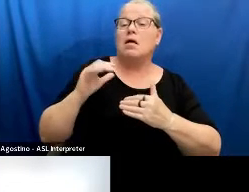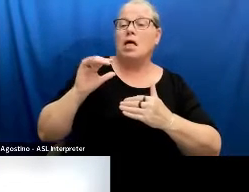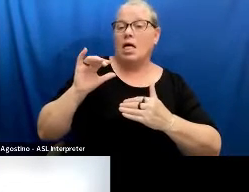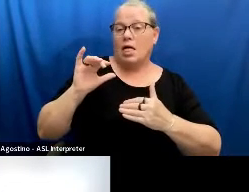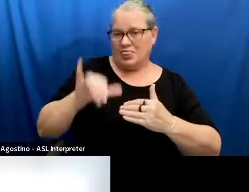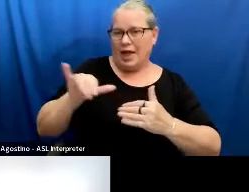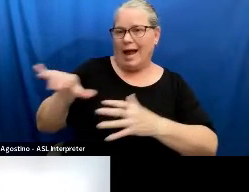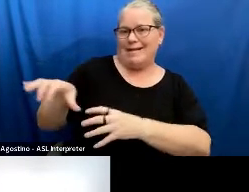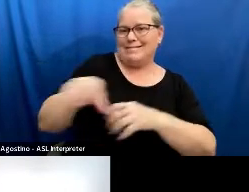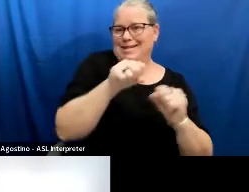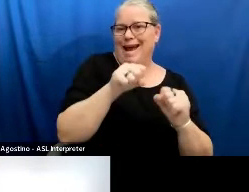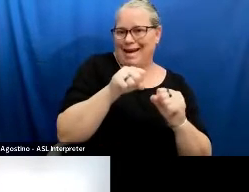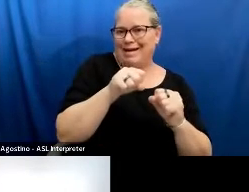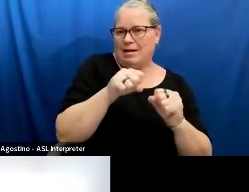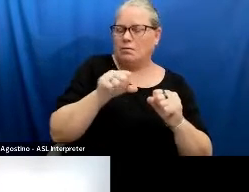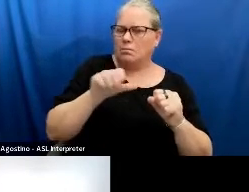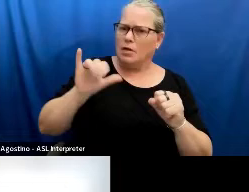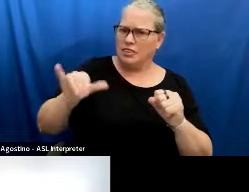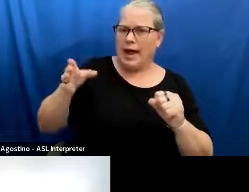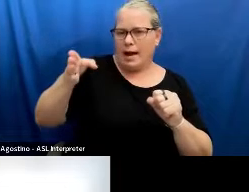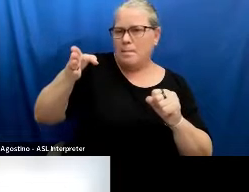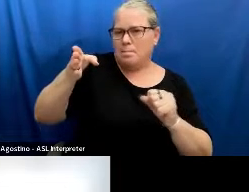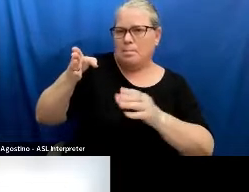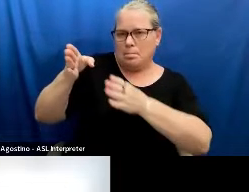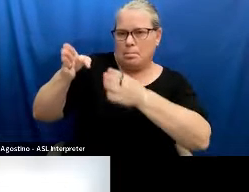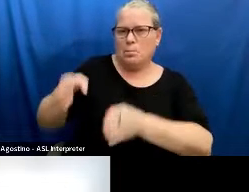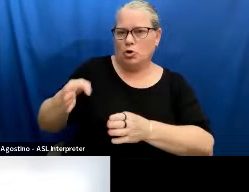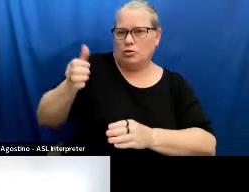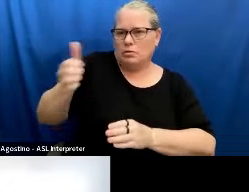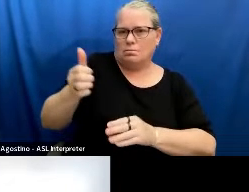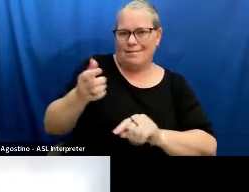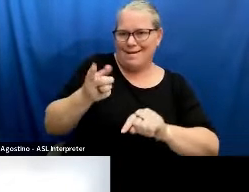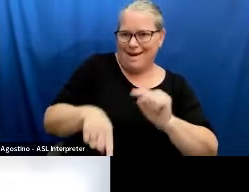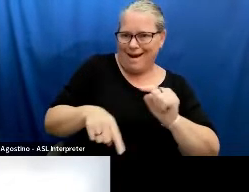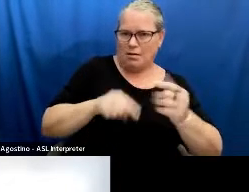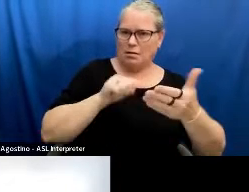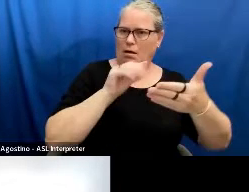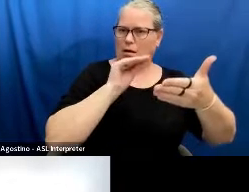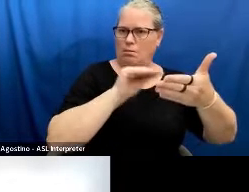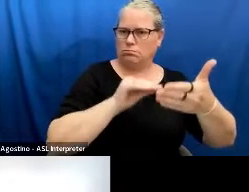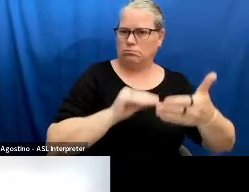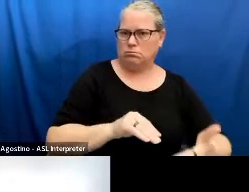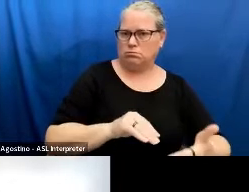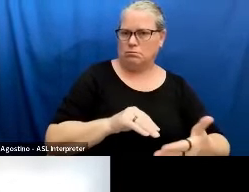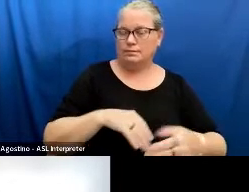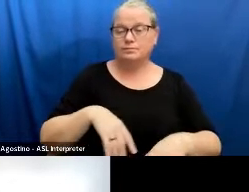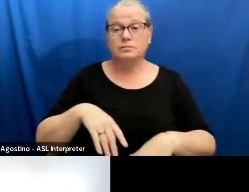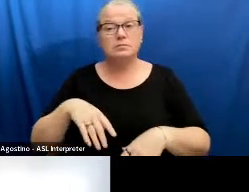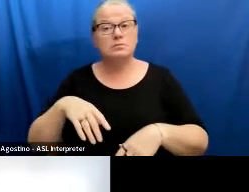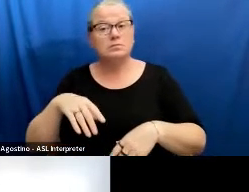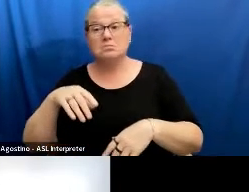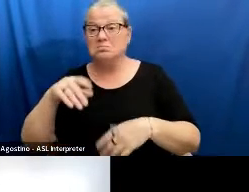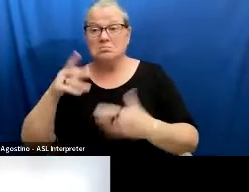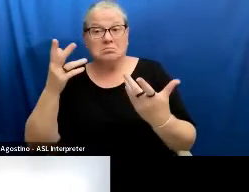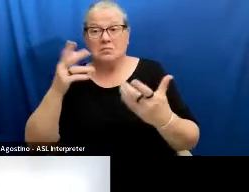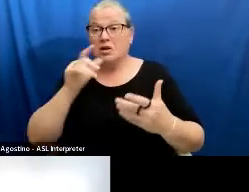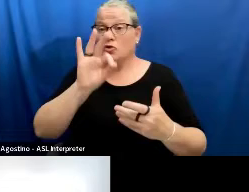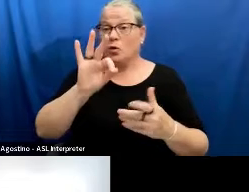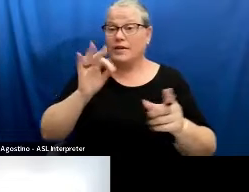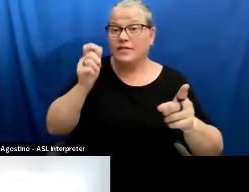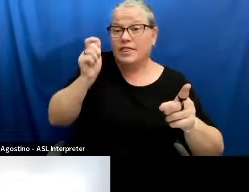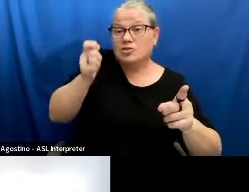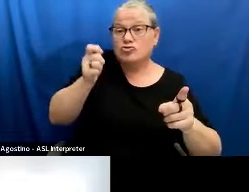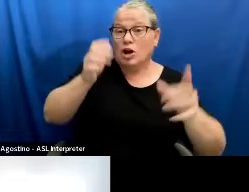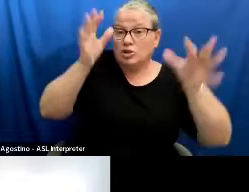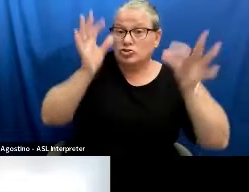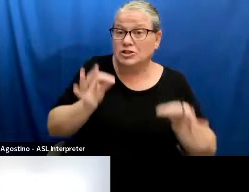so that means if the court's ruling says nothing about the person's ability to to cast a vote